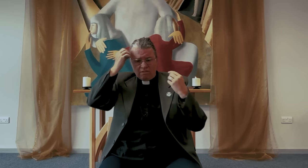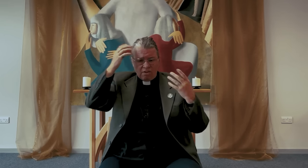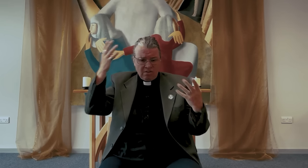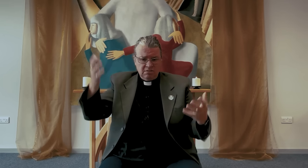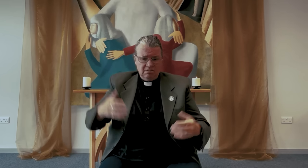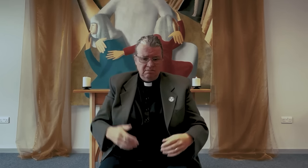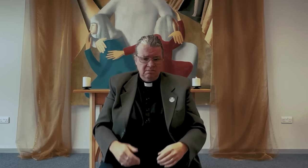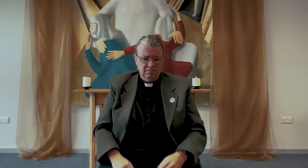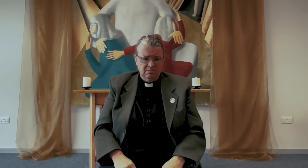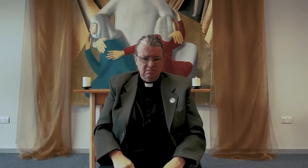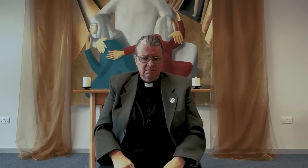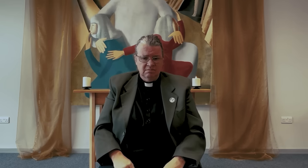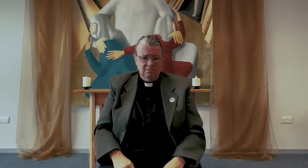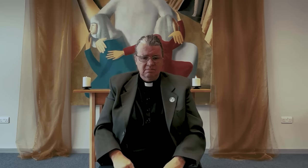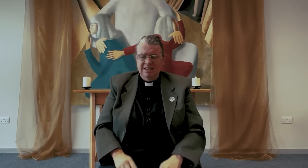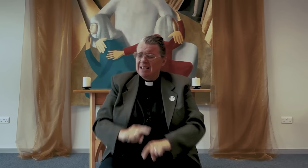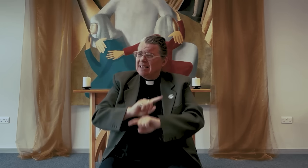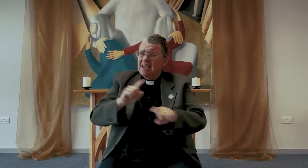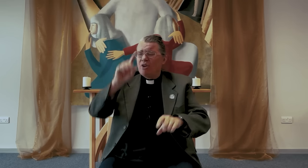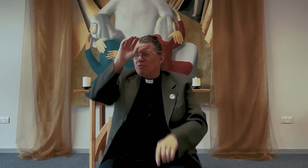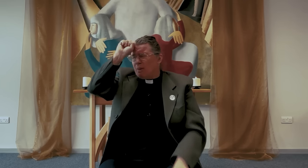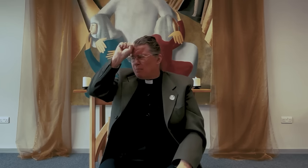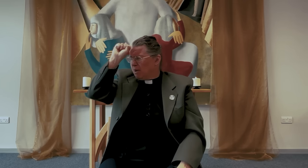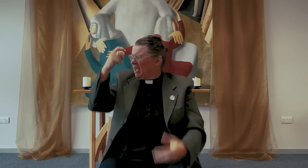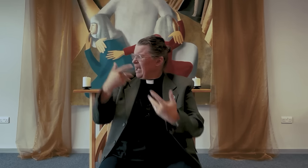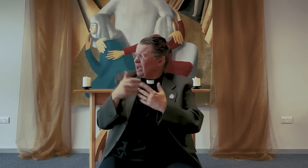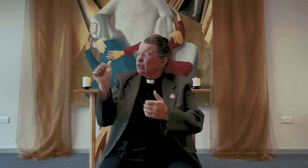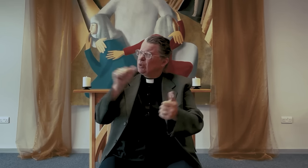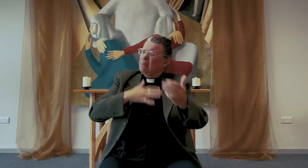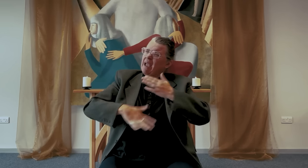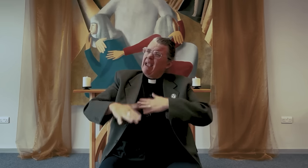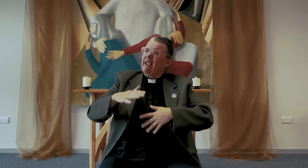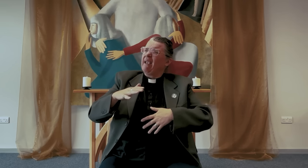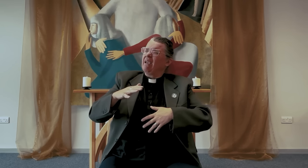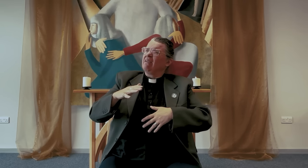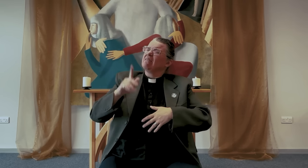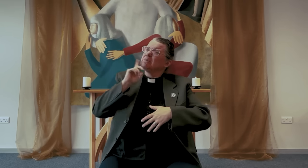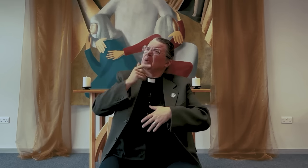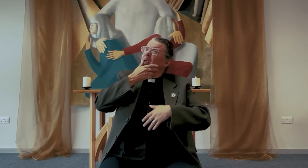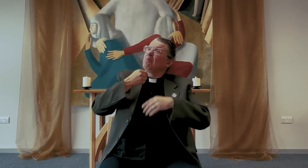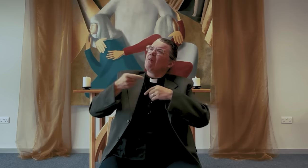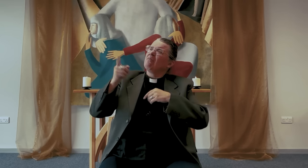Their history forgotten, they cannot remember how they should be acting as the people of God.